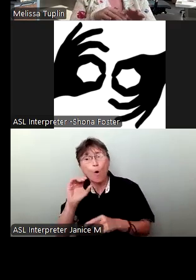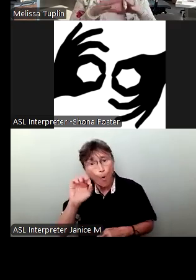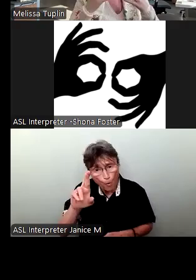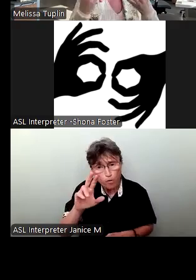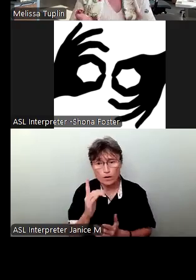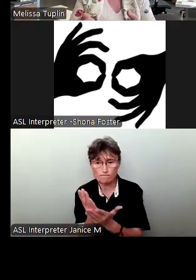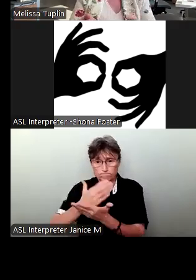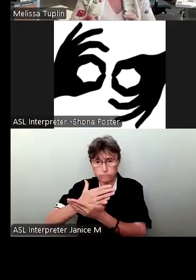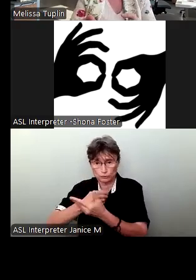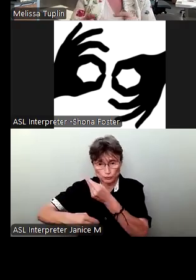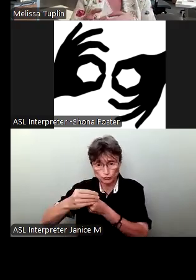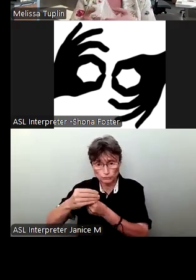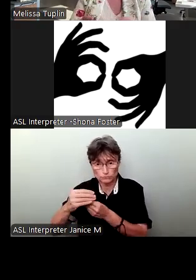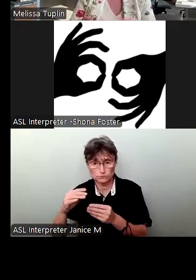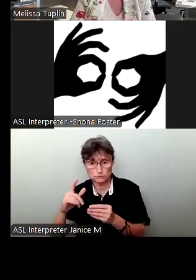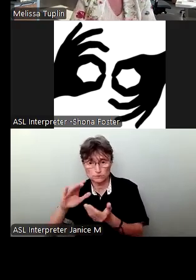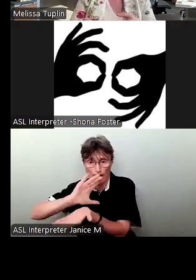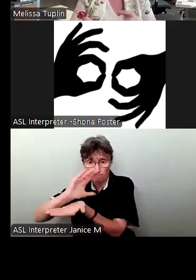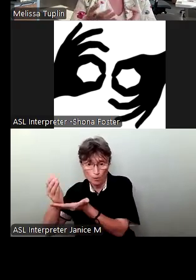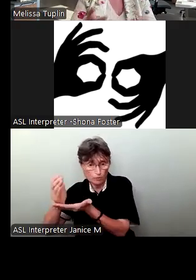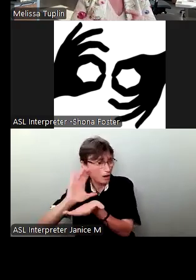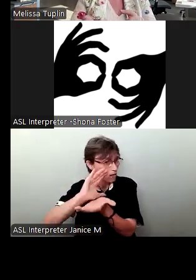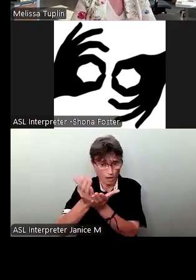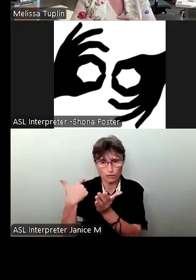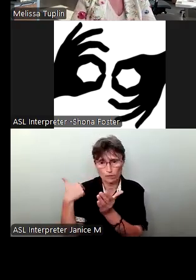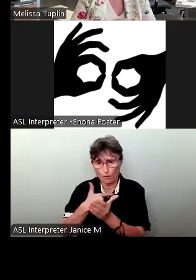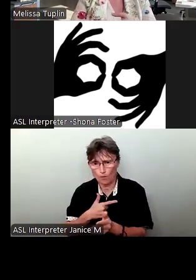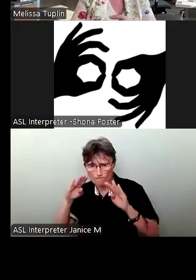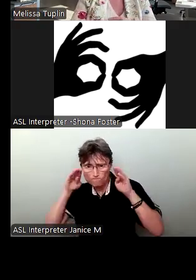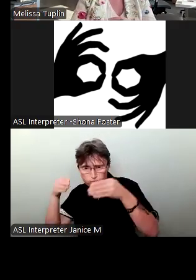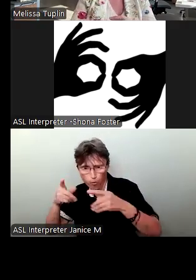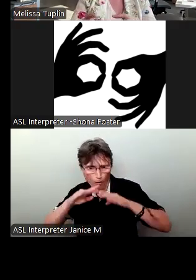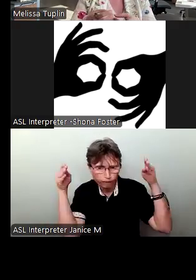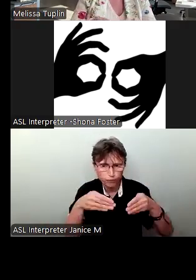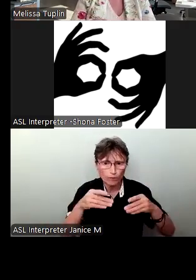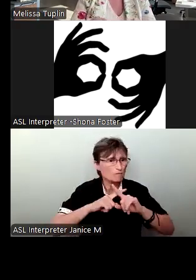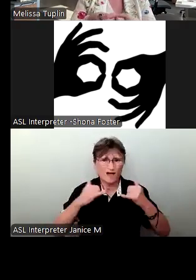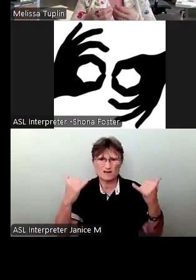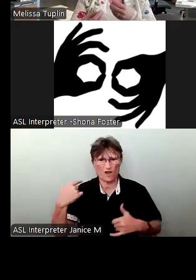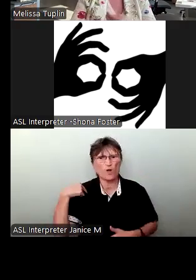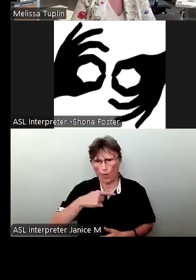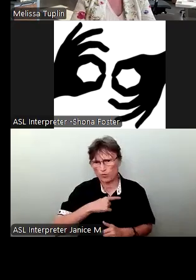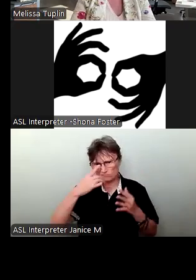but now splitting the program entirely allows us to develop guidelines, criteria and reporting